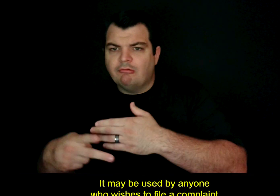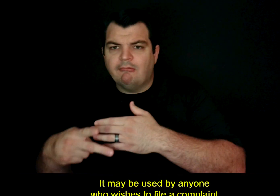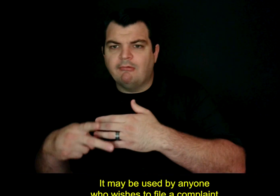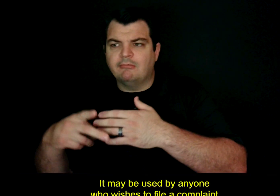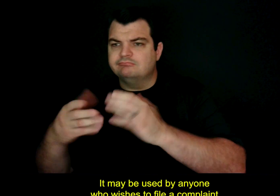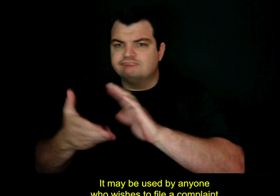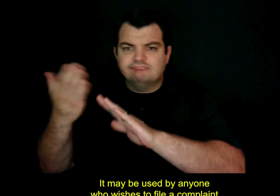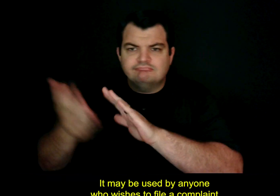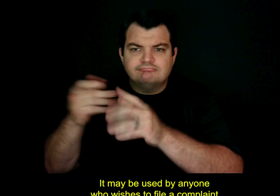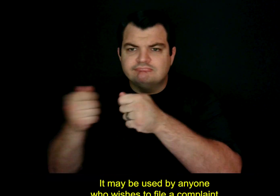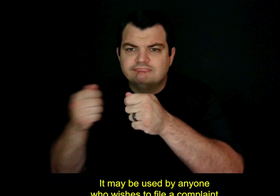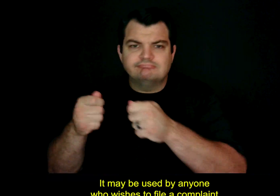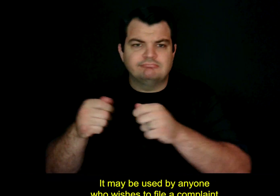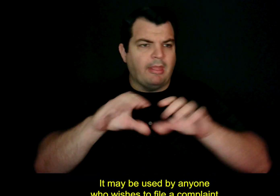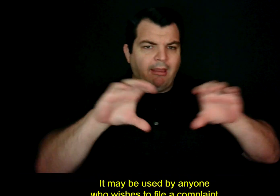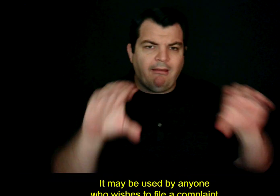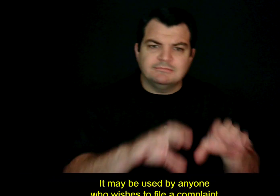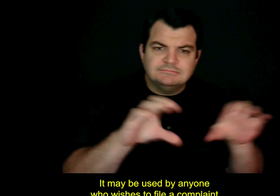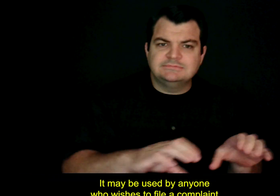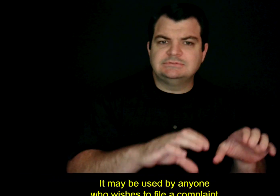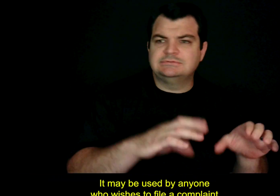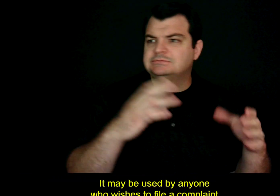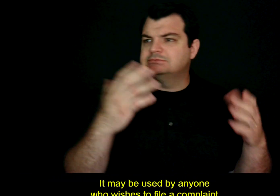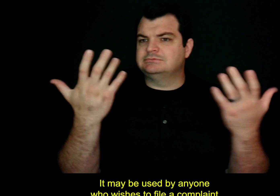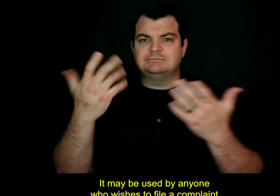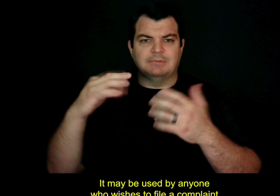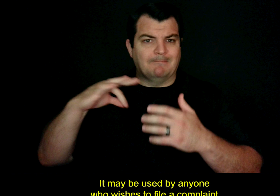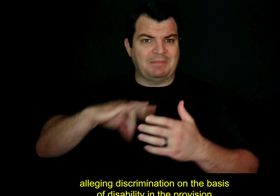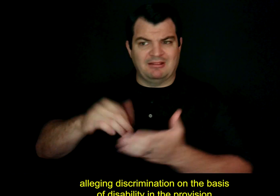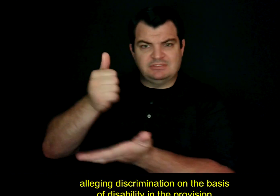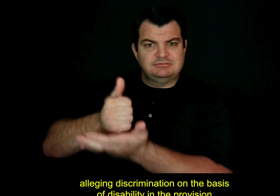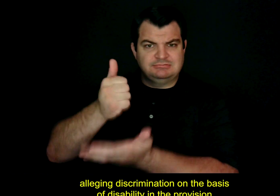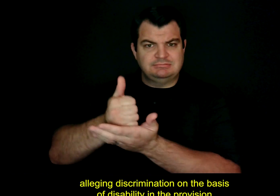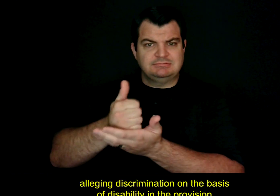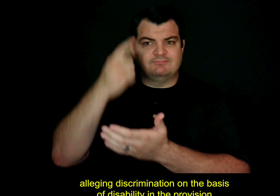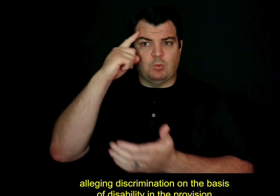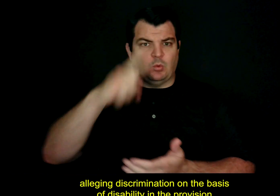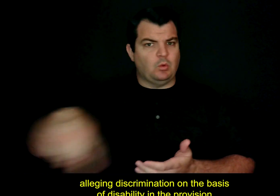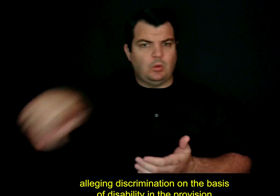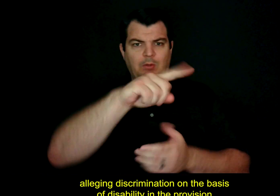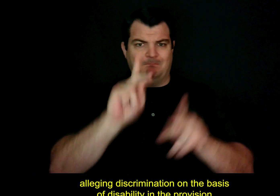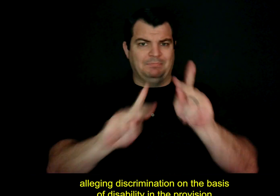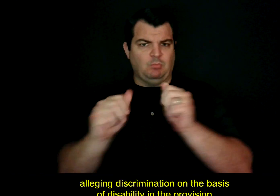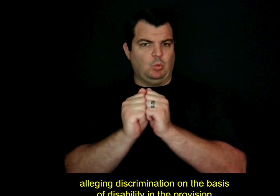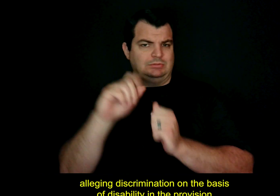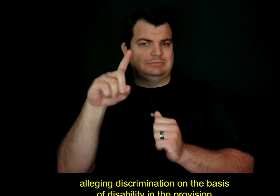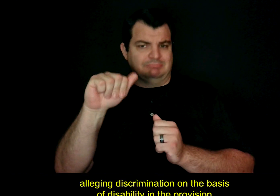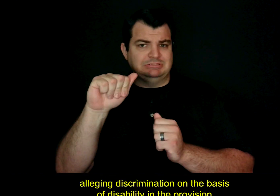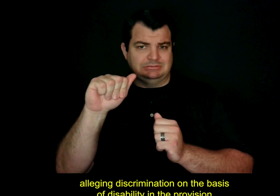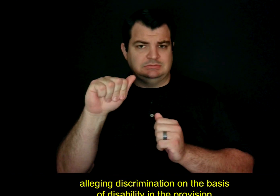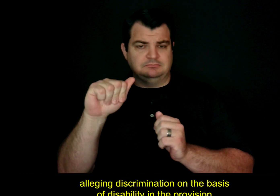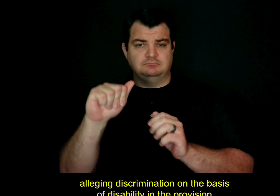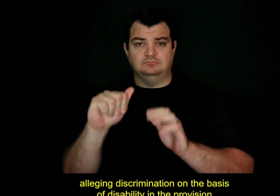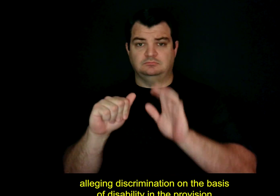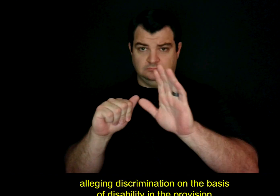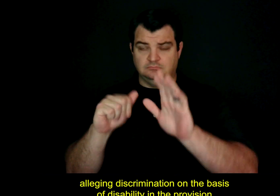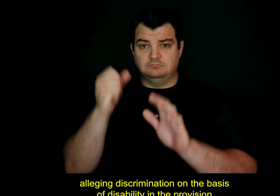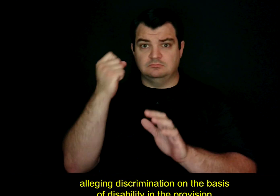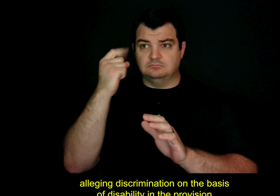It may be used by anyone who wishes to file a complaint alleging discrimination on the basis of disability in the provision